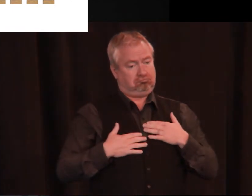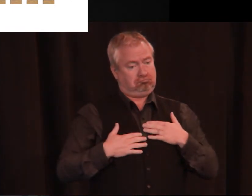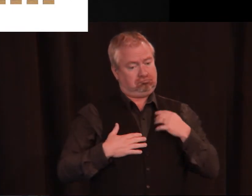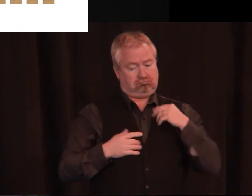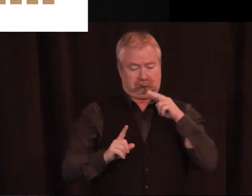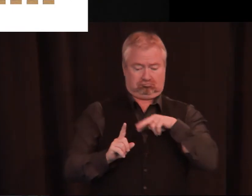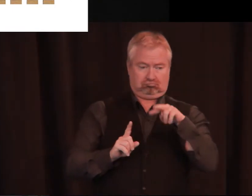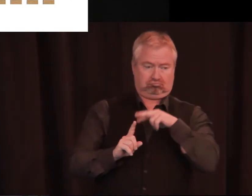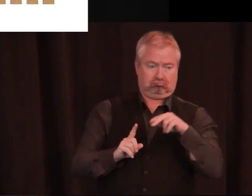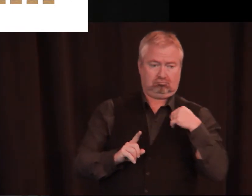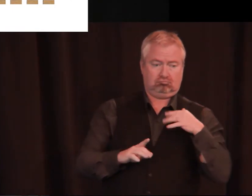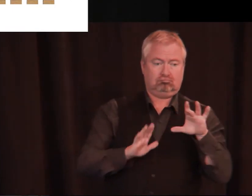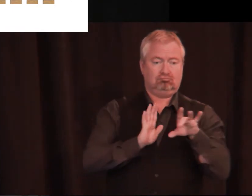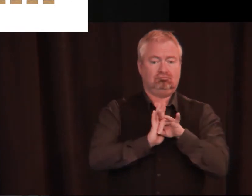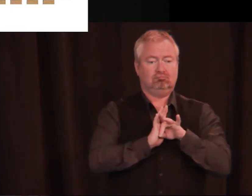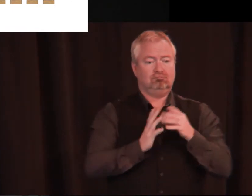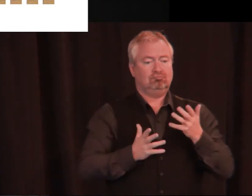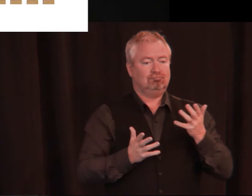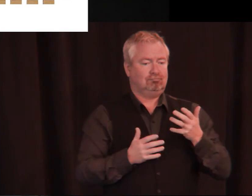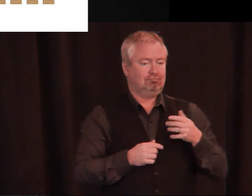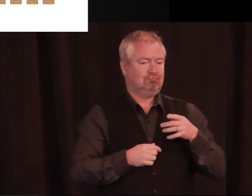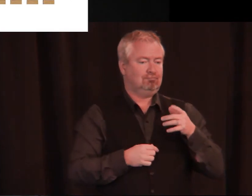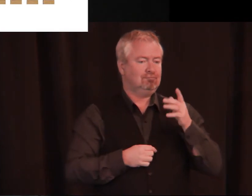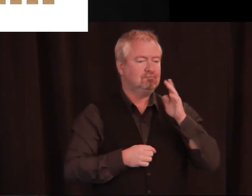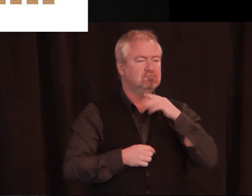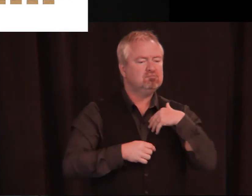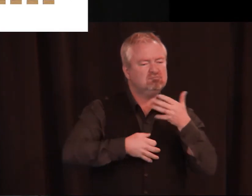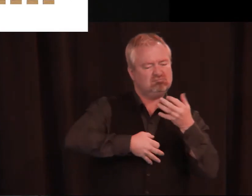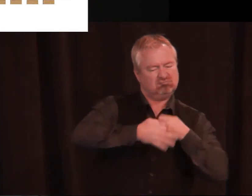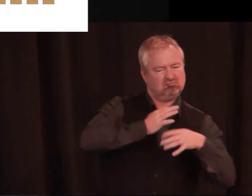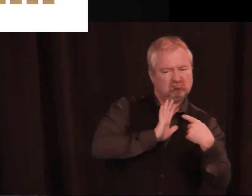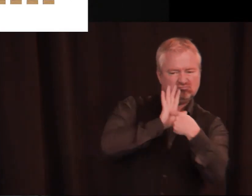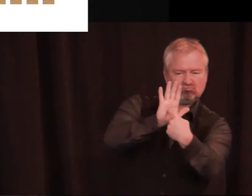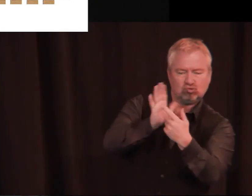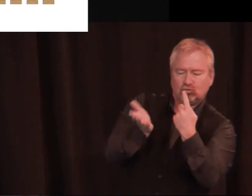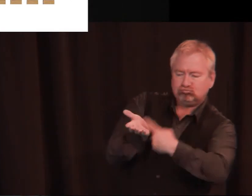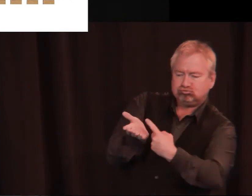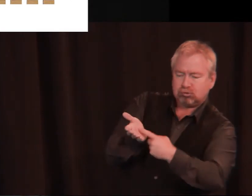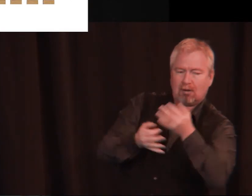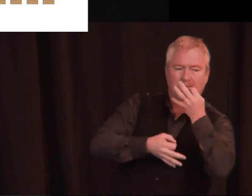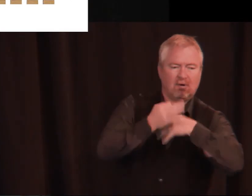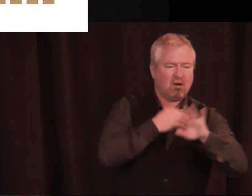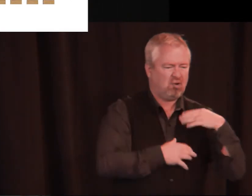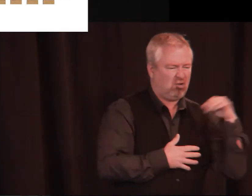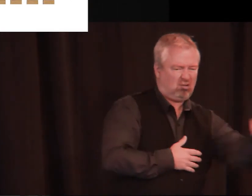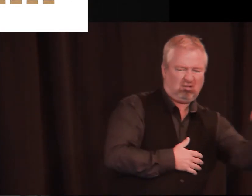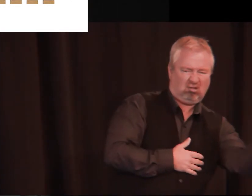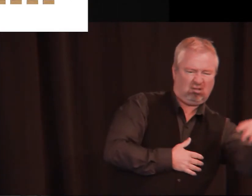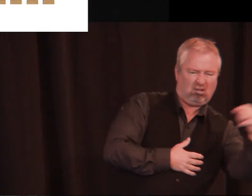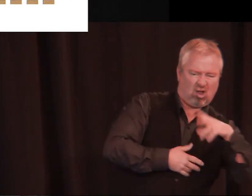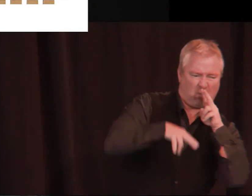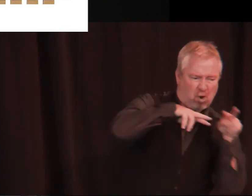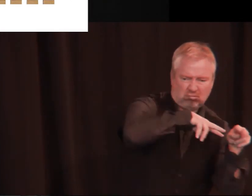I don't think that saying, hey, we've got this data logging thing where we can monitor is probably not the best tool.